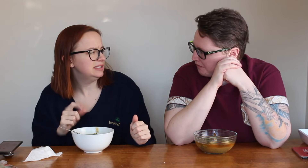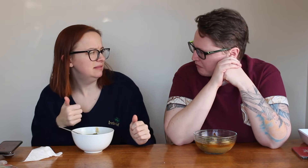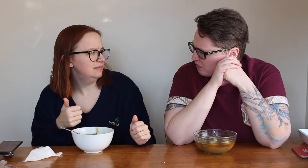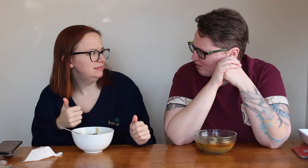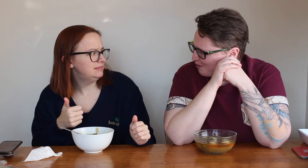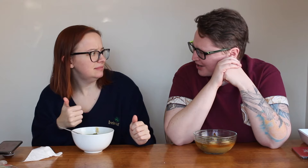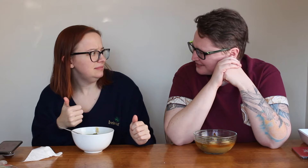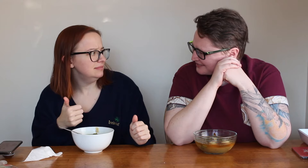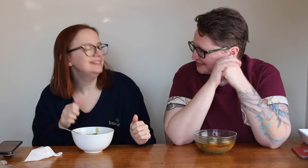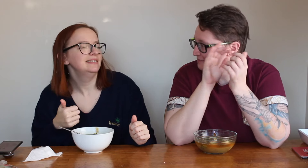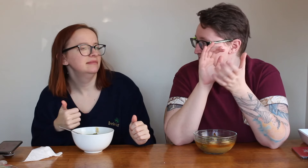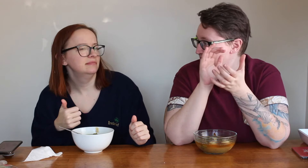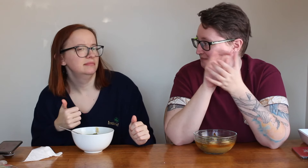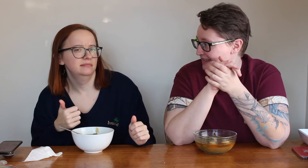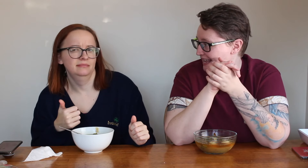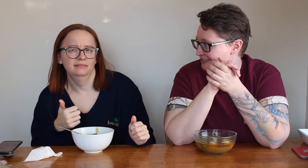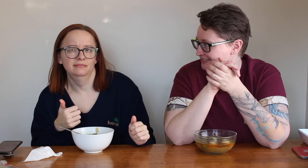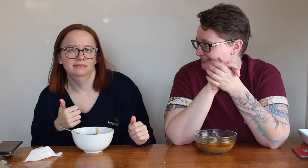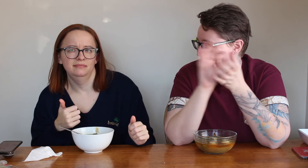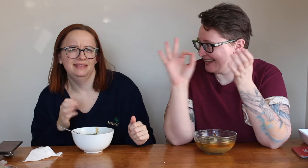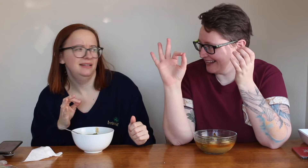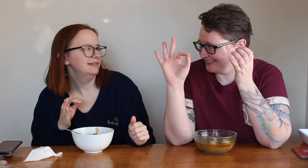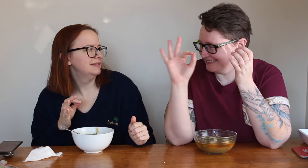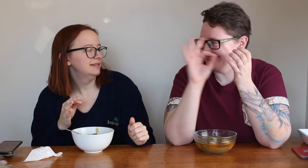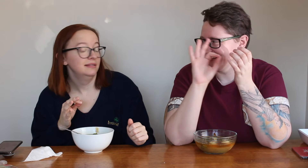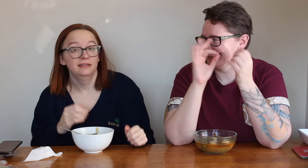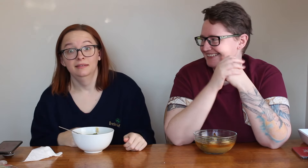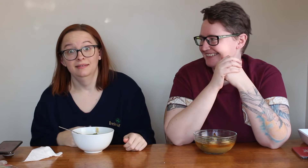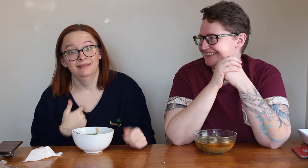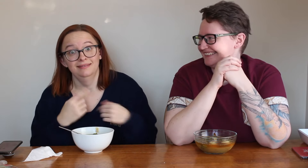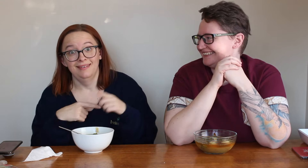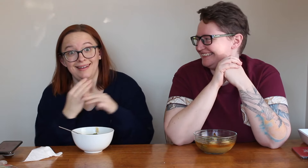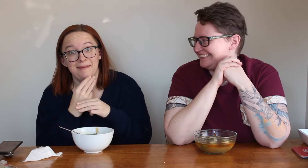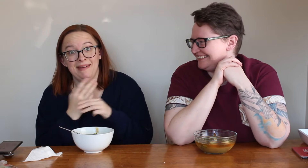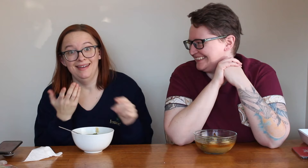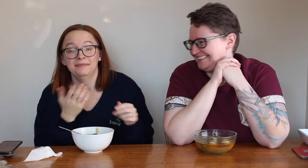Yeah, I mean I know we had dated at least for a year before we got married in 2010. So it had to have been